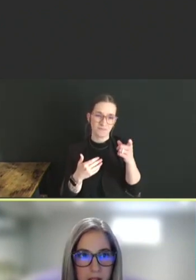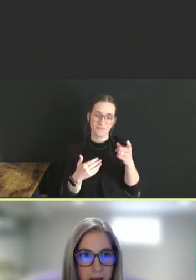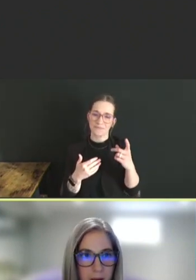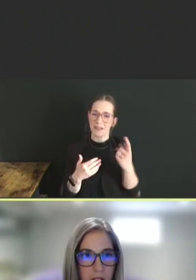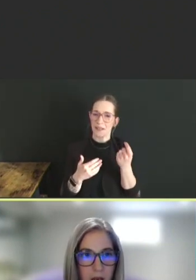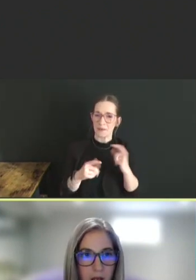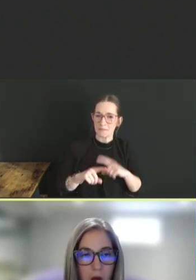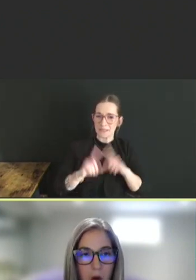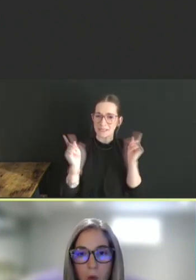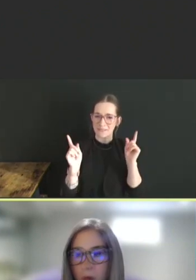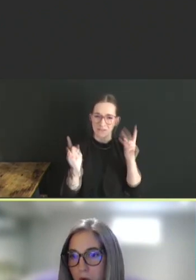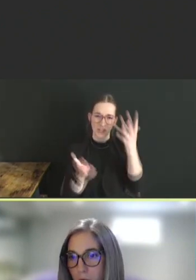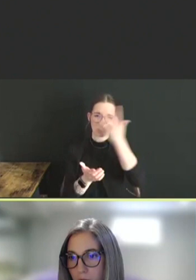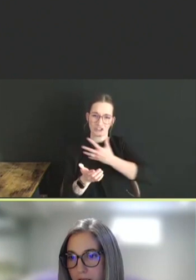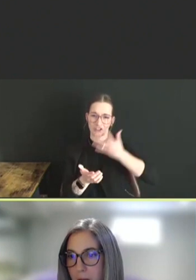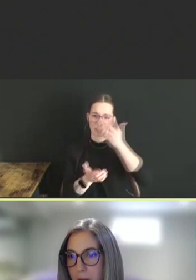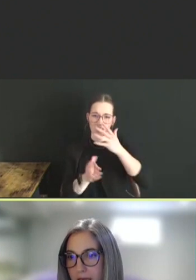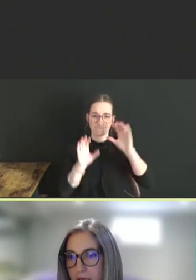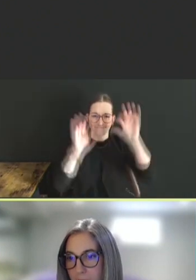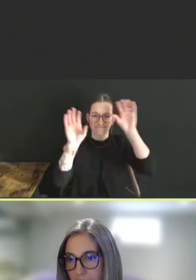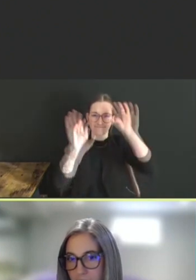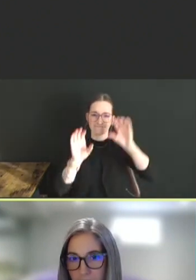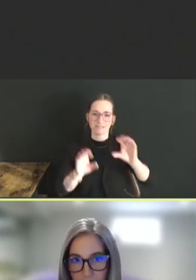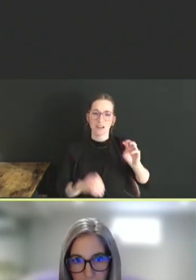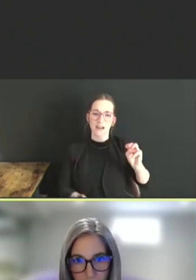snapshot, where you look at the Medicaid managed care programs.